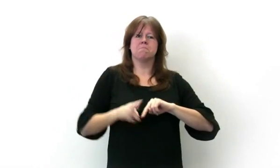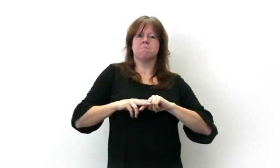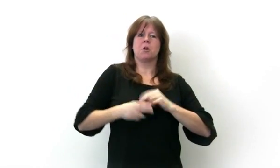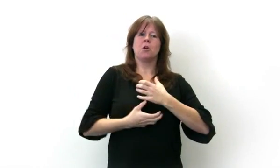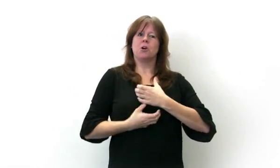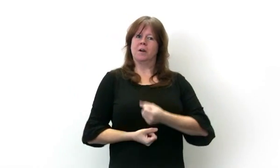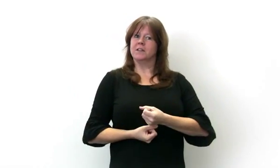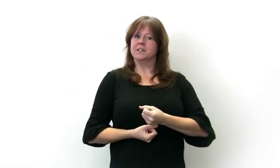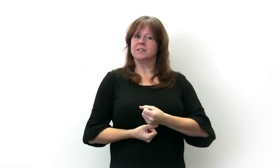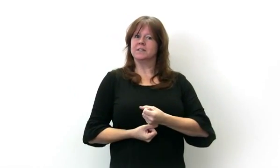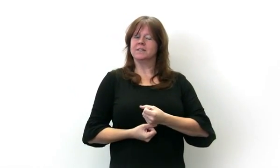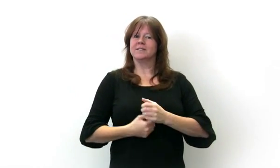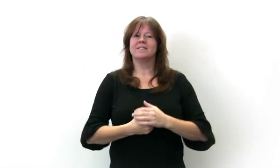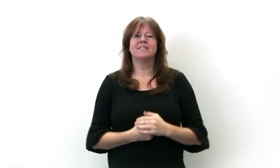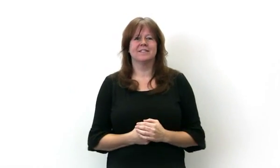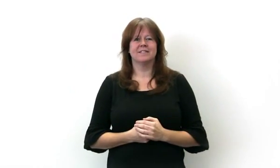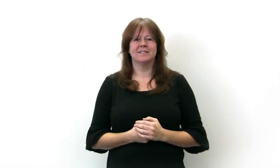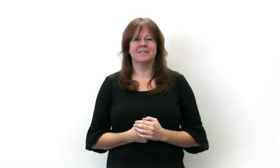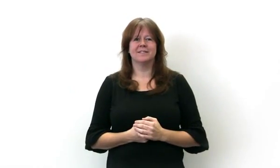It will increase your conﬁdence.